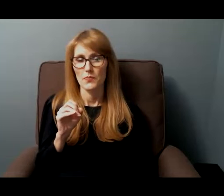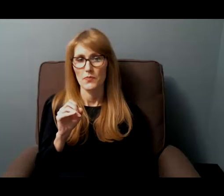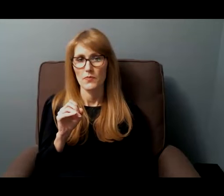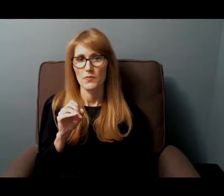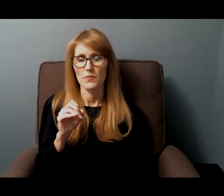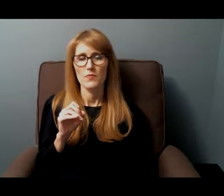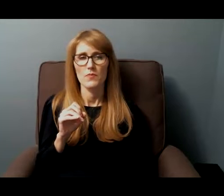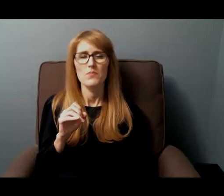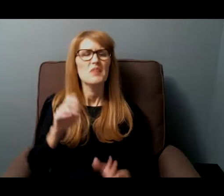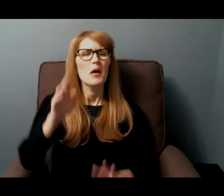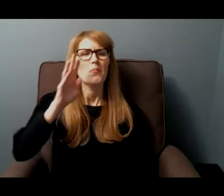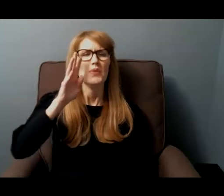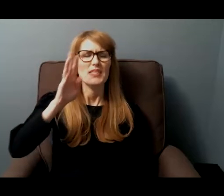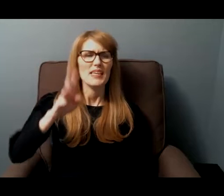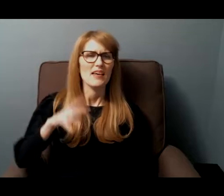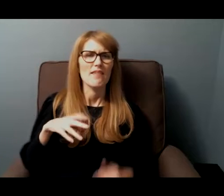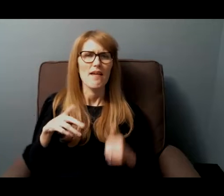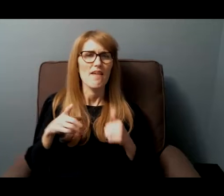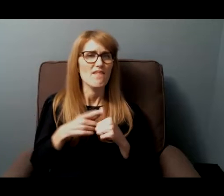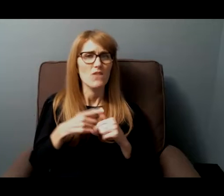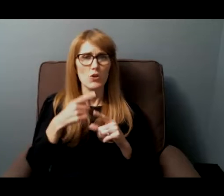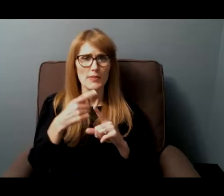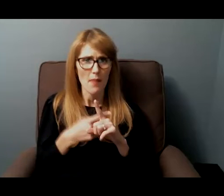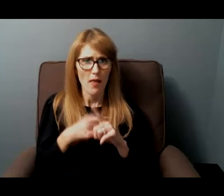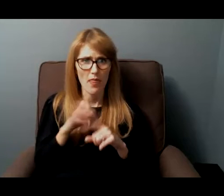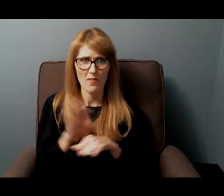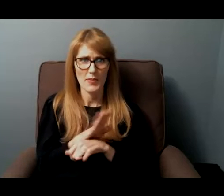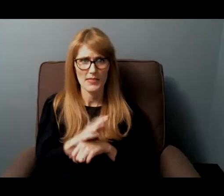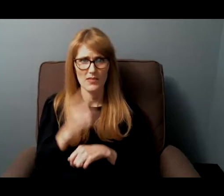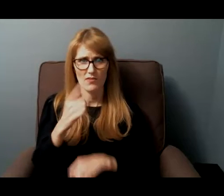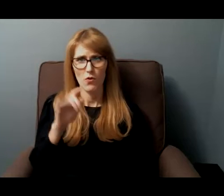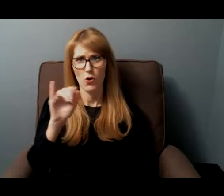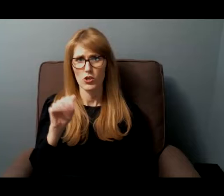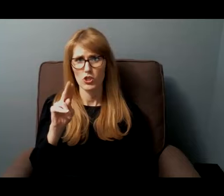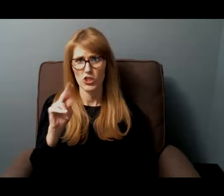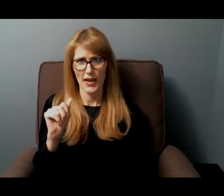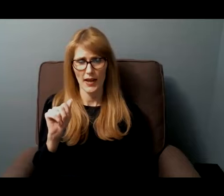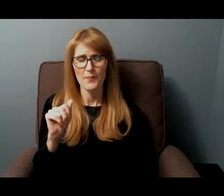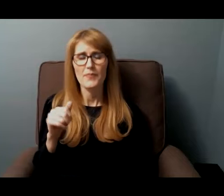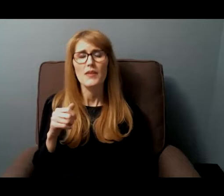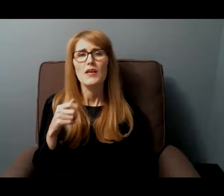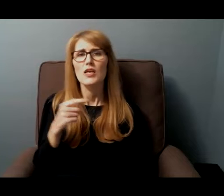pretend it's the first month of Janet's business, she is just opening up, and she is start to go do